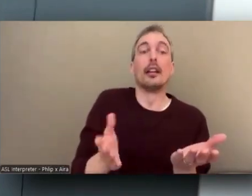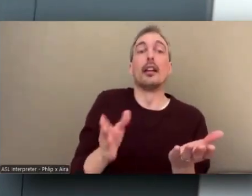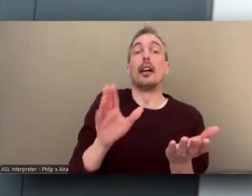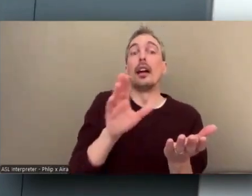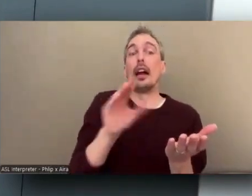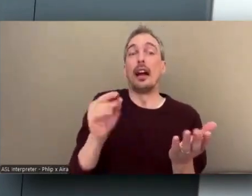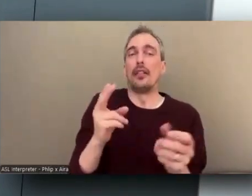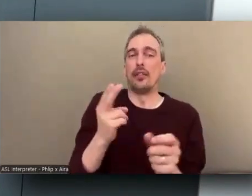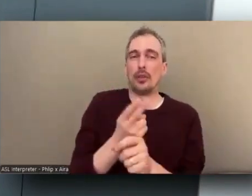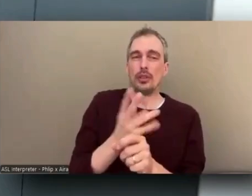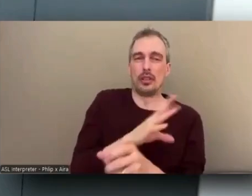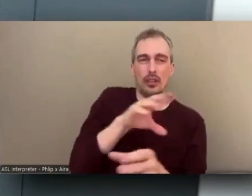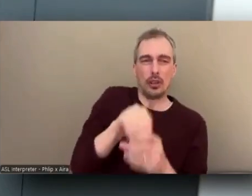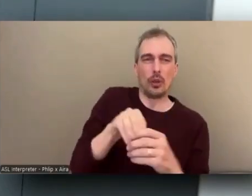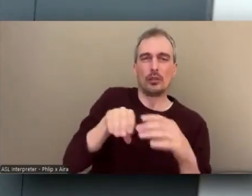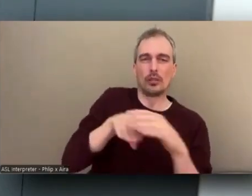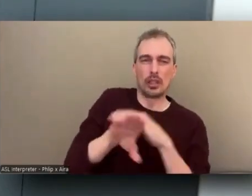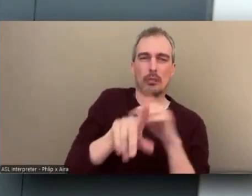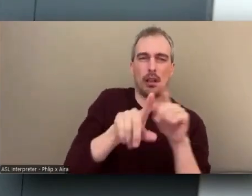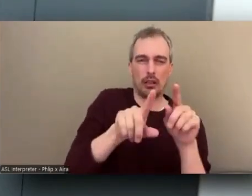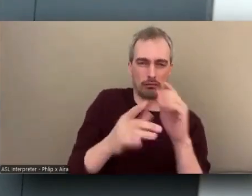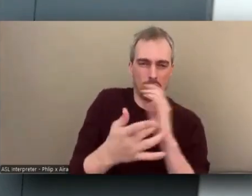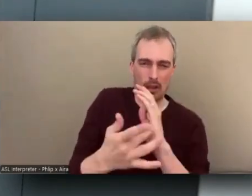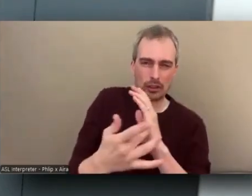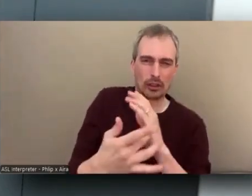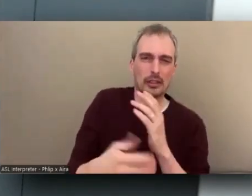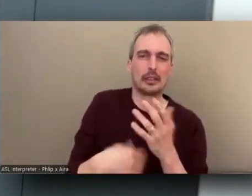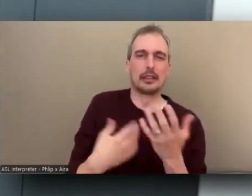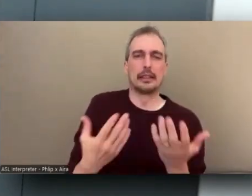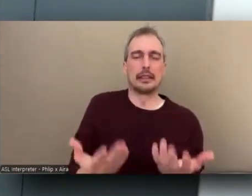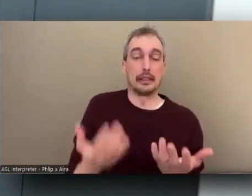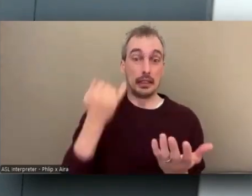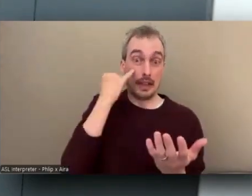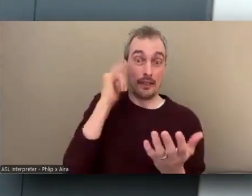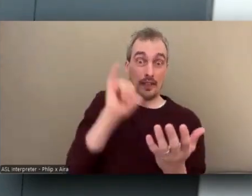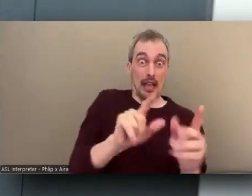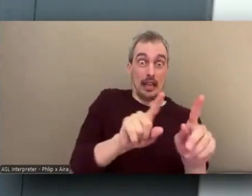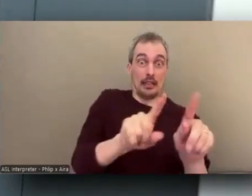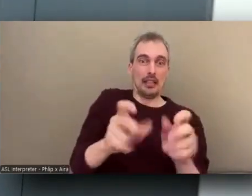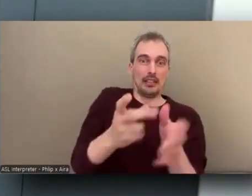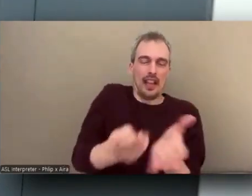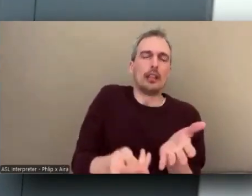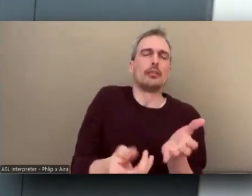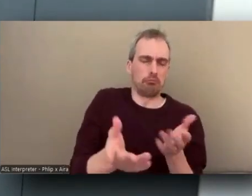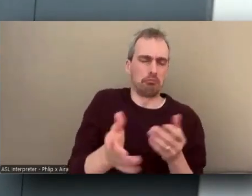But like... There's this psychological bit, I think, that if you haven't written...